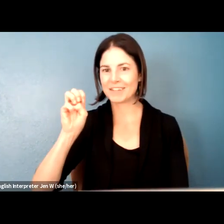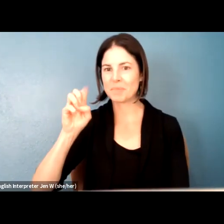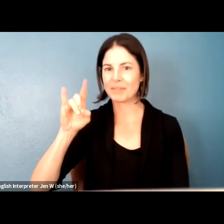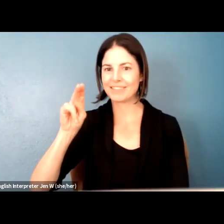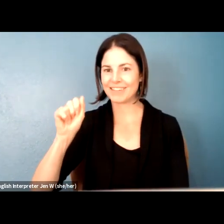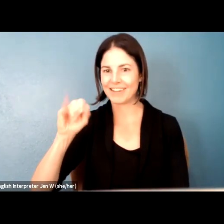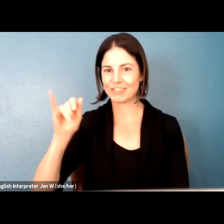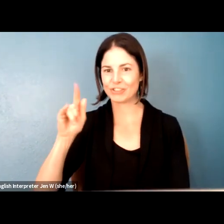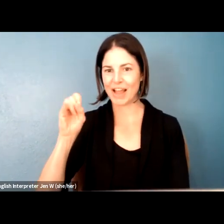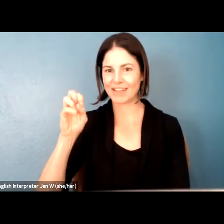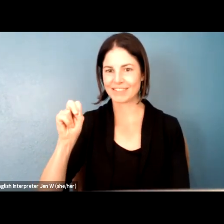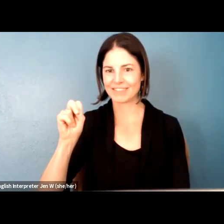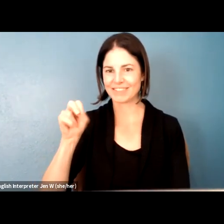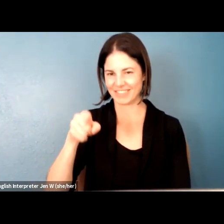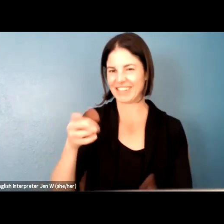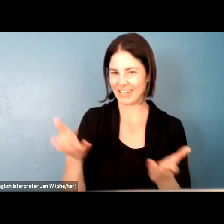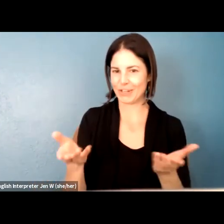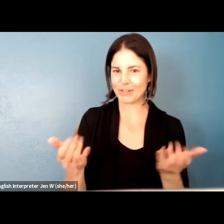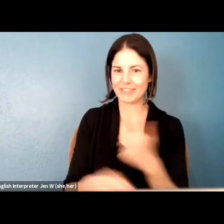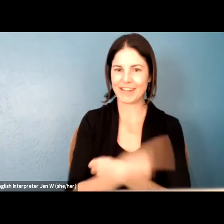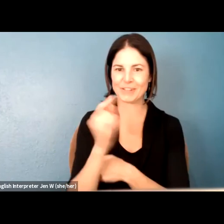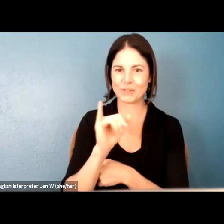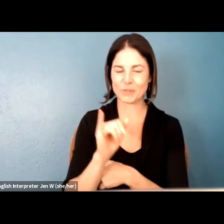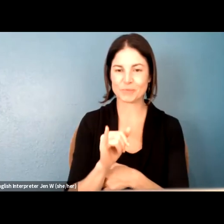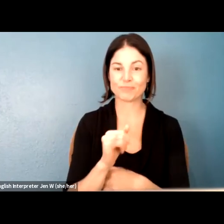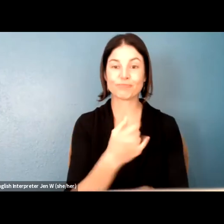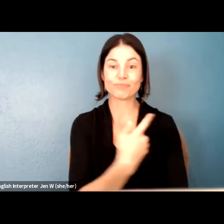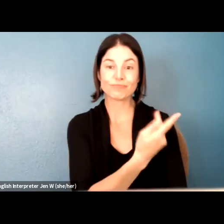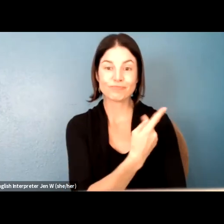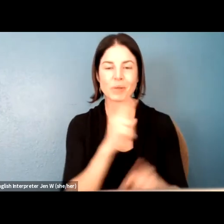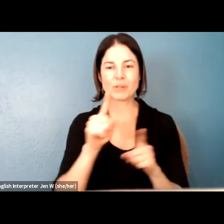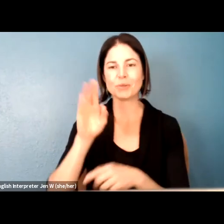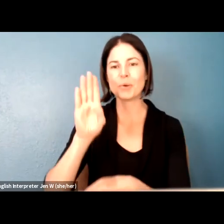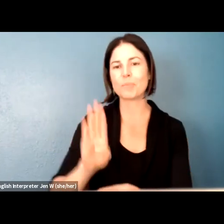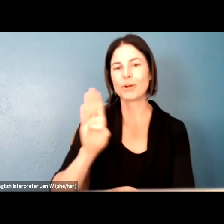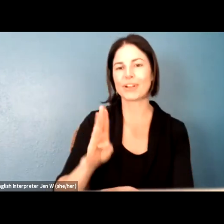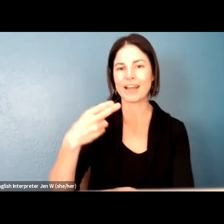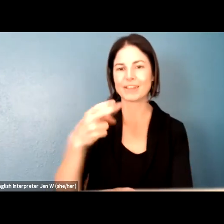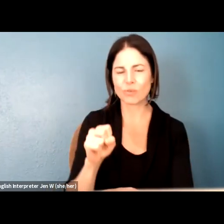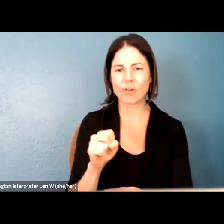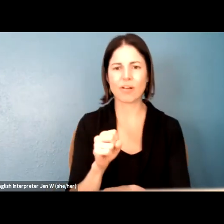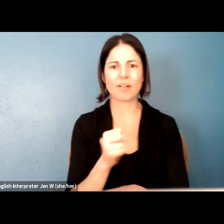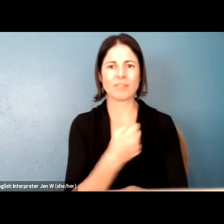with us today too. So Medina and I attended Berkeley high school together and had teachers that poured into us in the Black